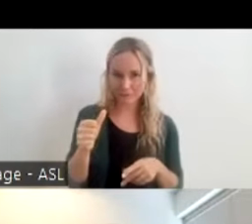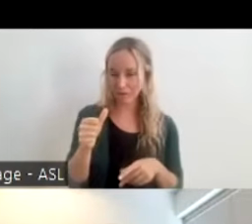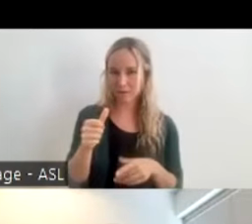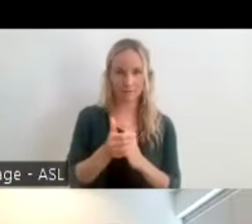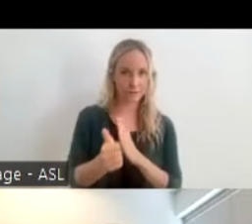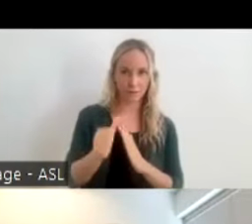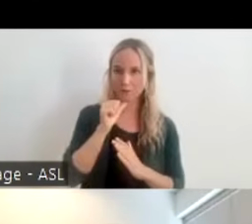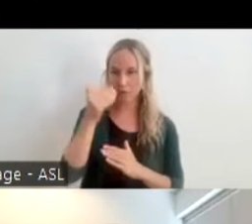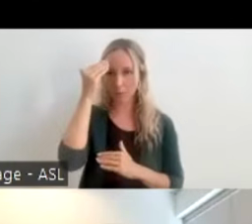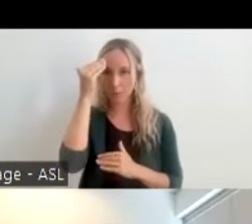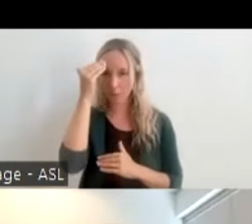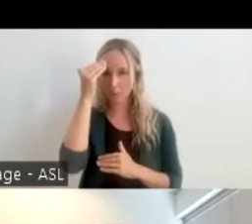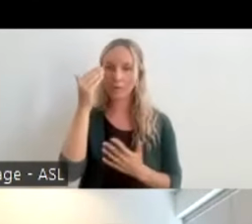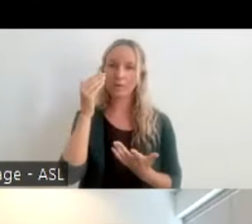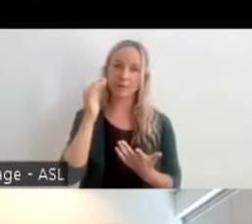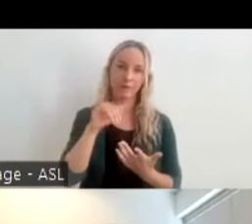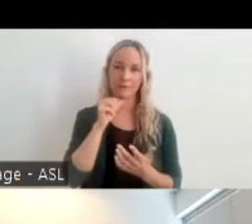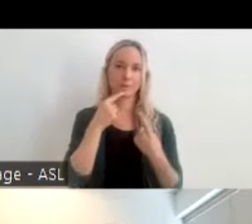the sign language interpreter and make sure that's available